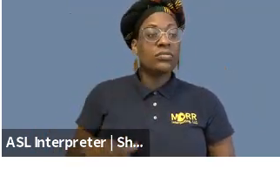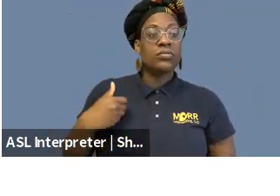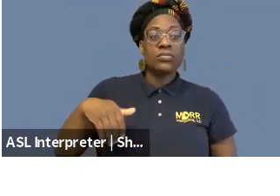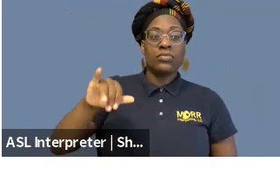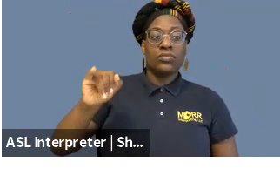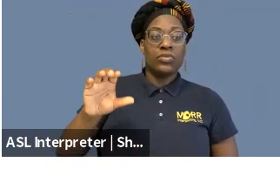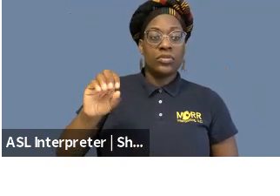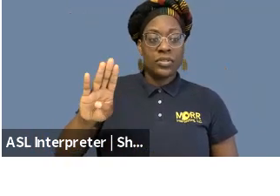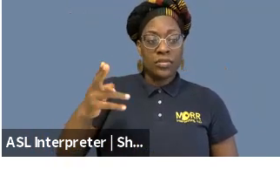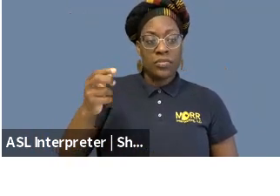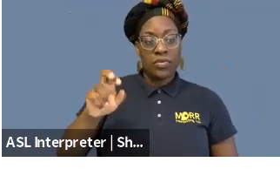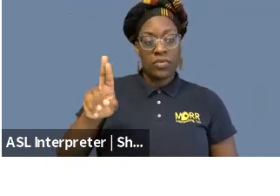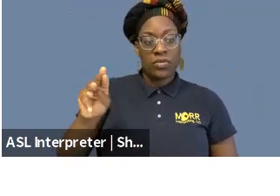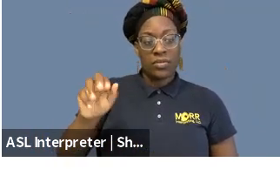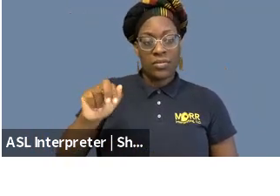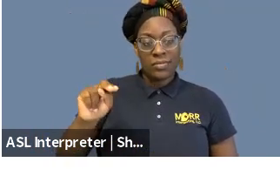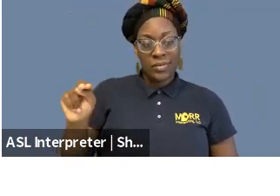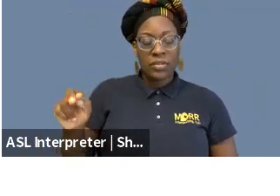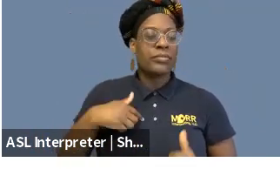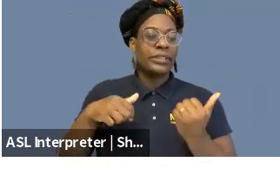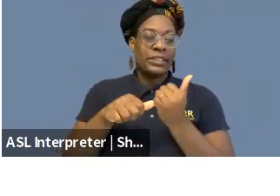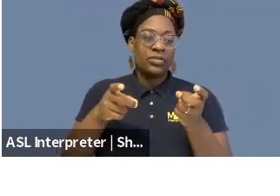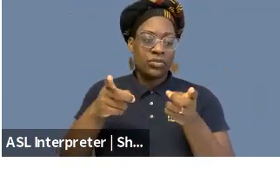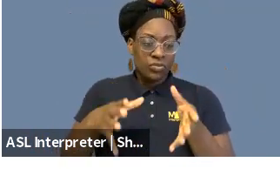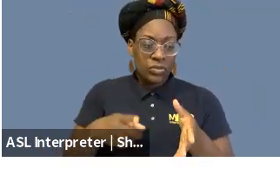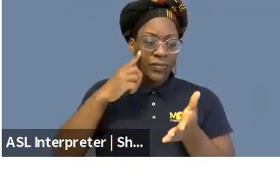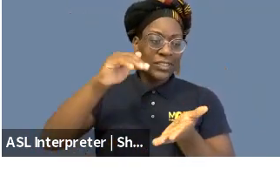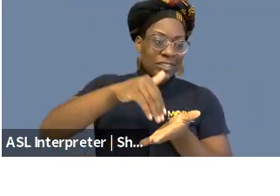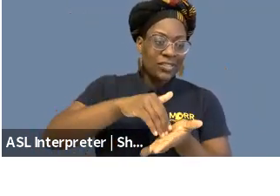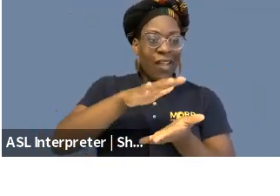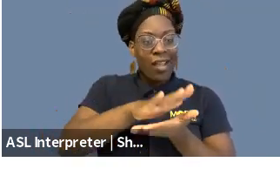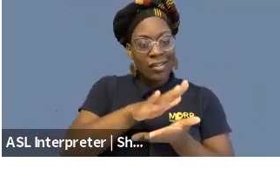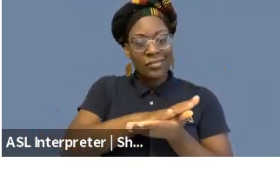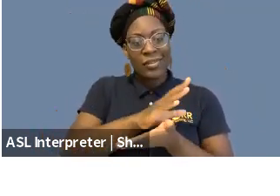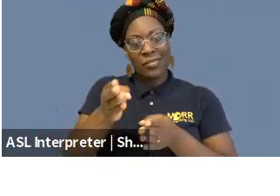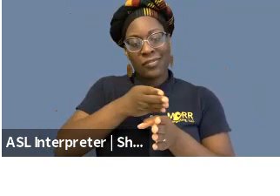for Academic and Professional Communication at Rice University. My pronouns are "he/him/his."